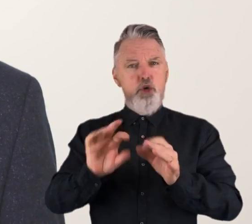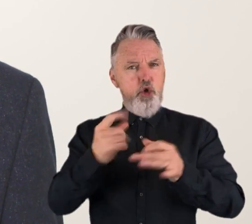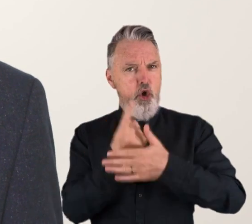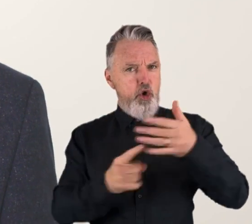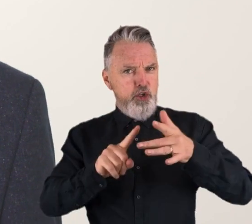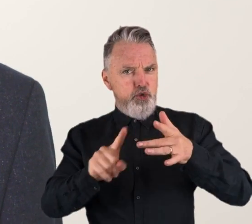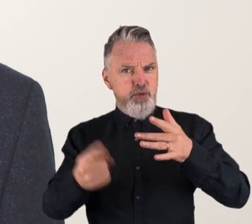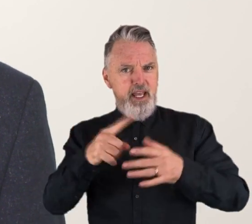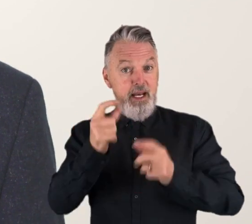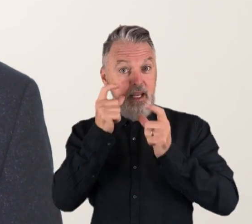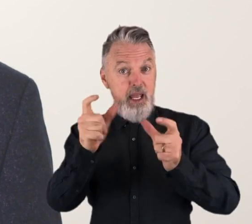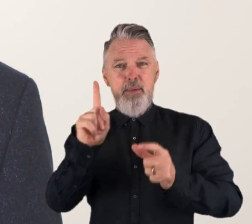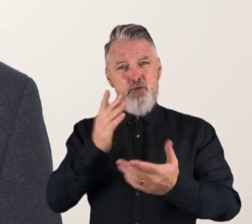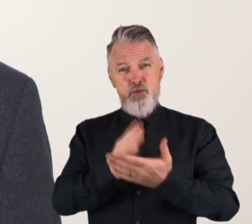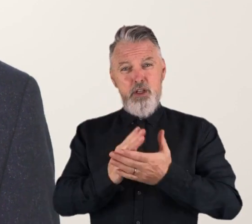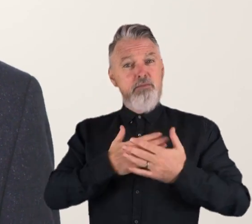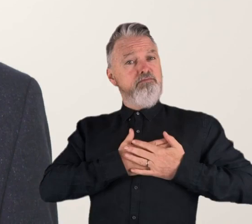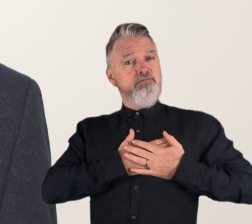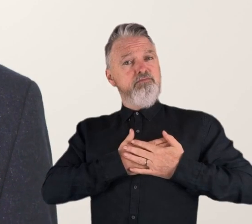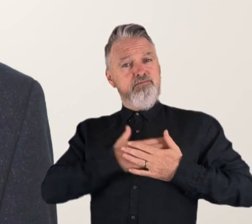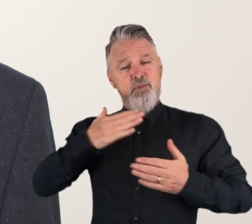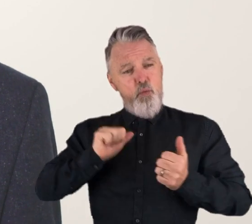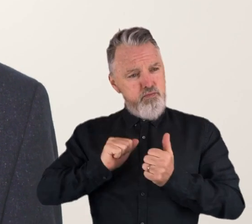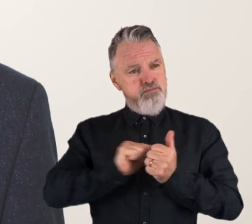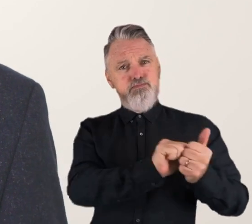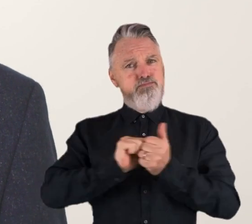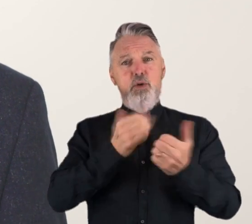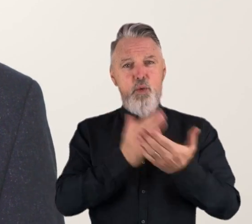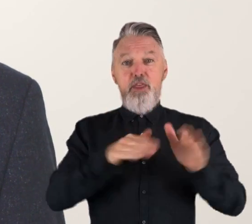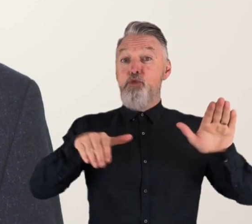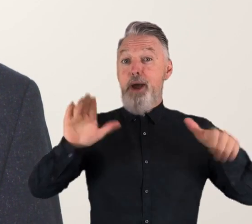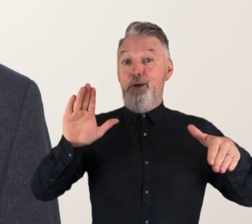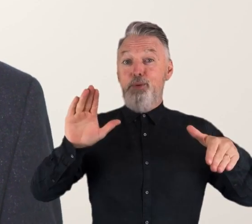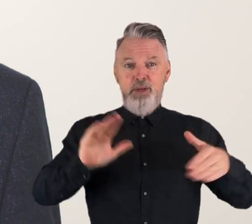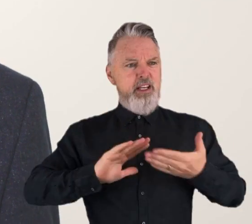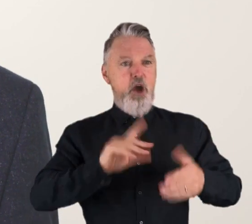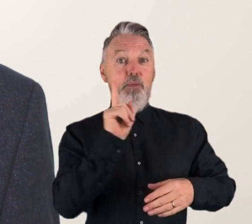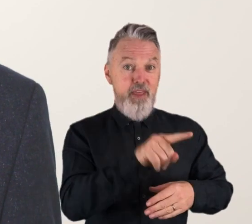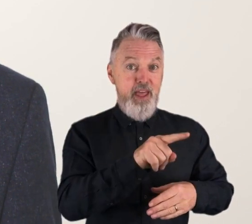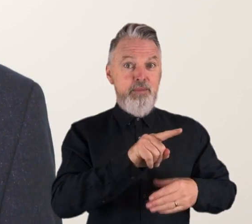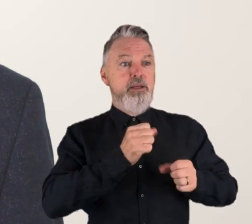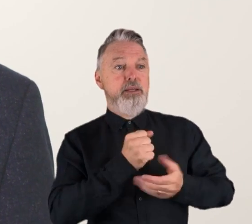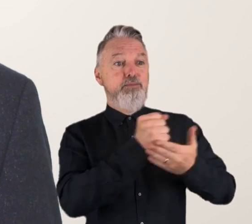it’s an honour to work with Remarkable as they support startups to develop their capacity to create real social impact.